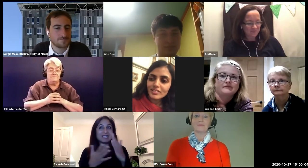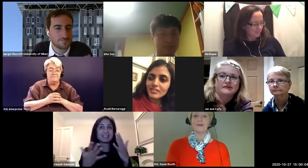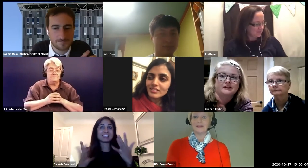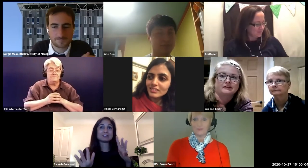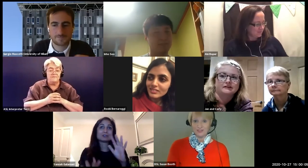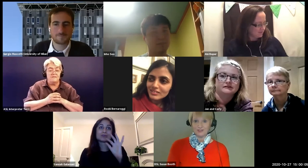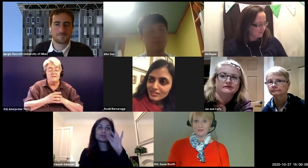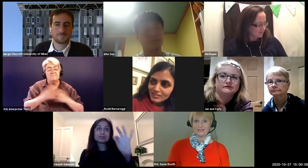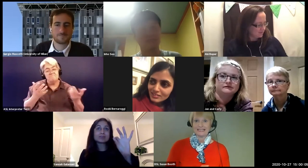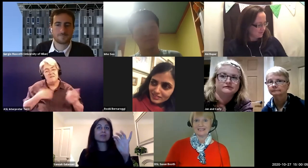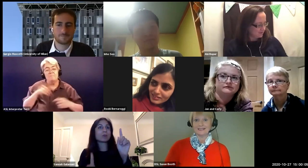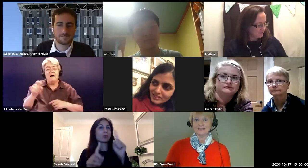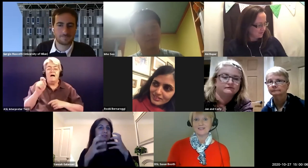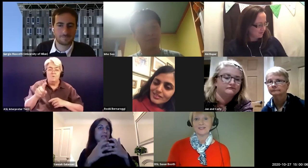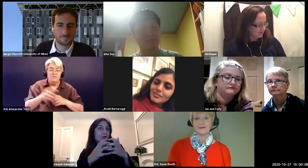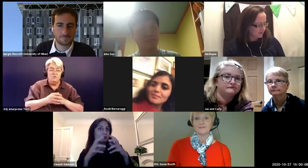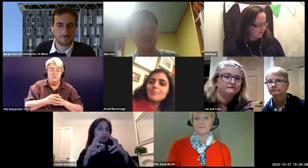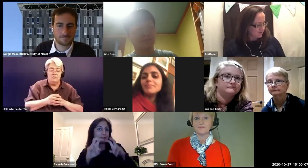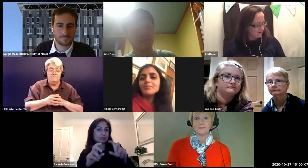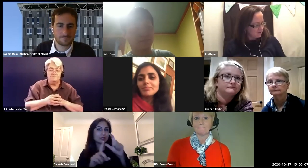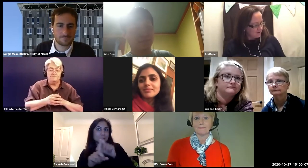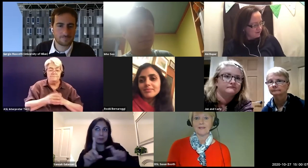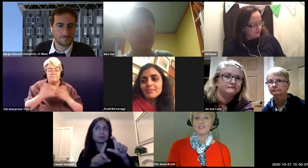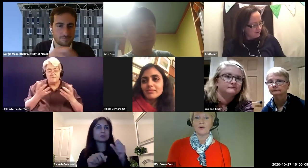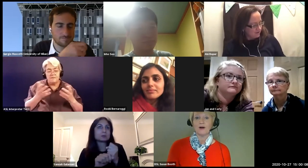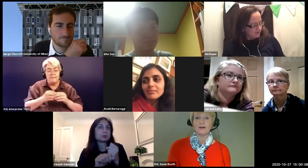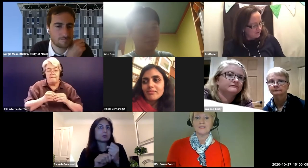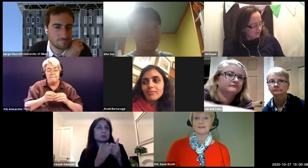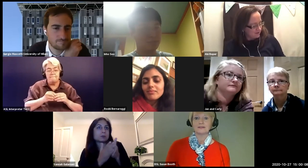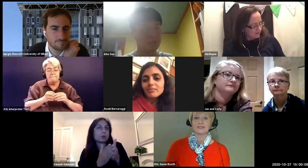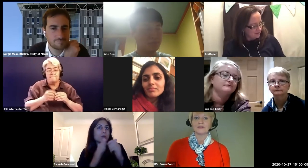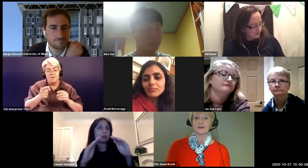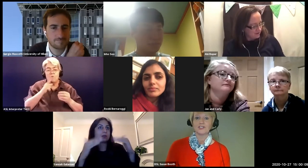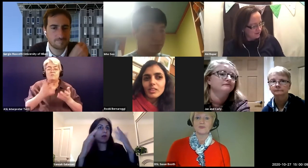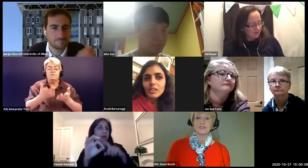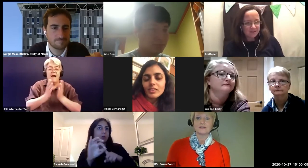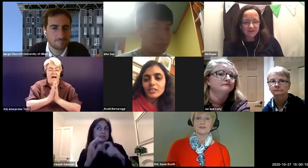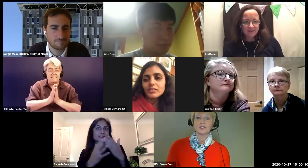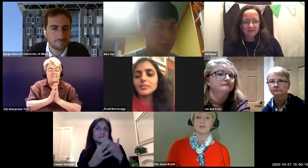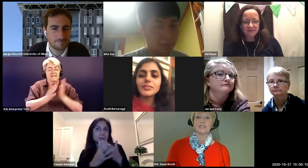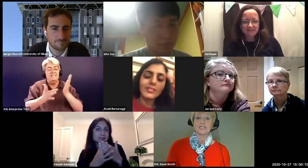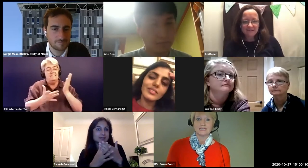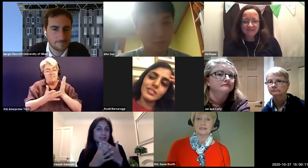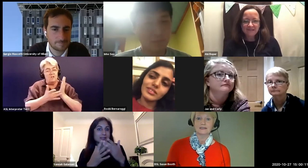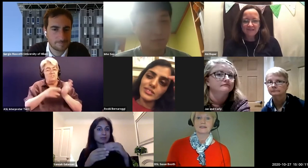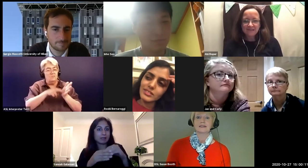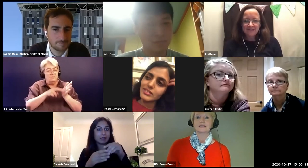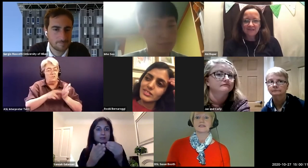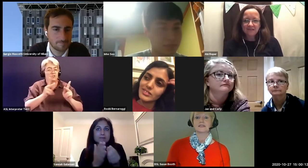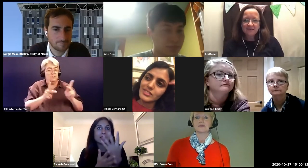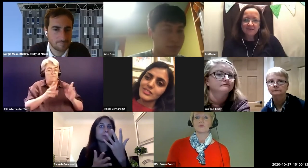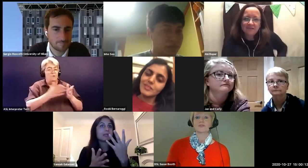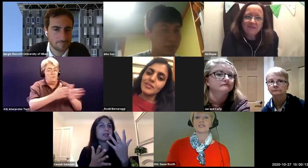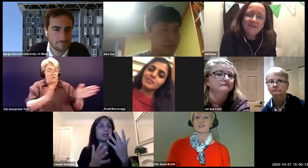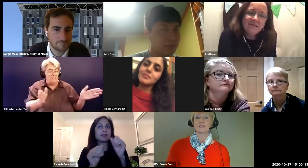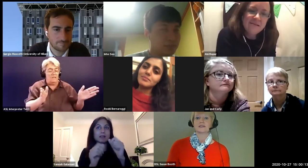my question really is to ask the technology research community is what they're doing in